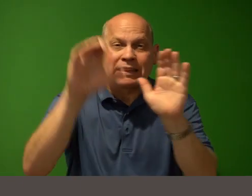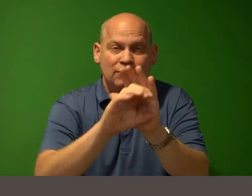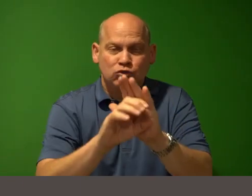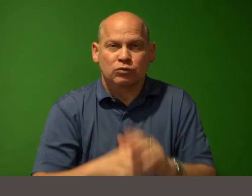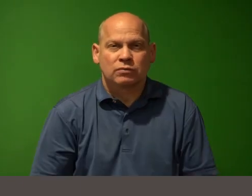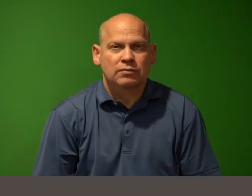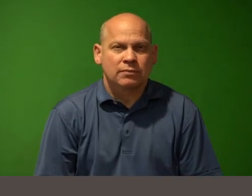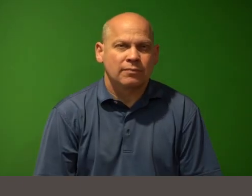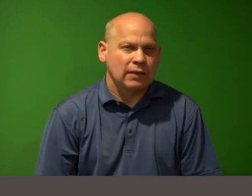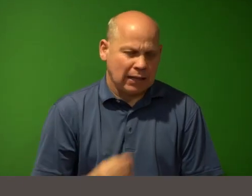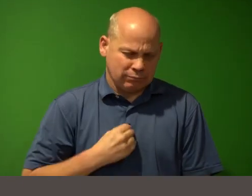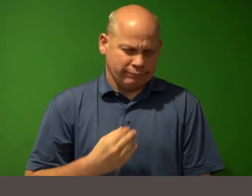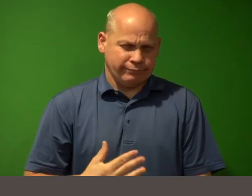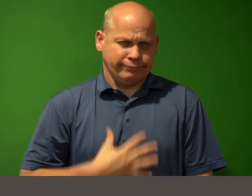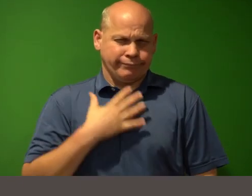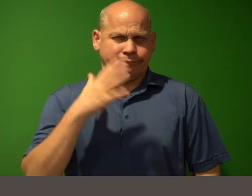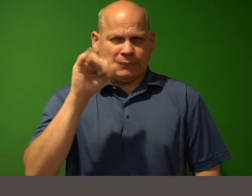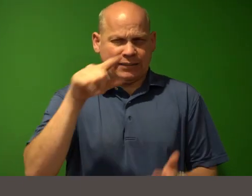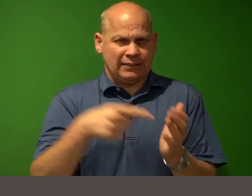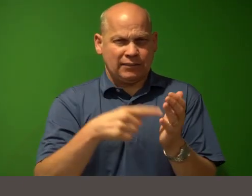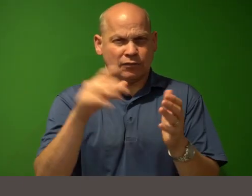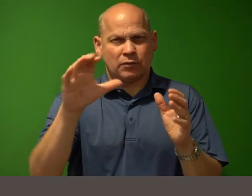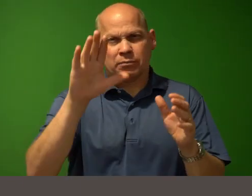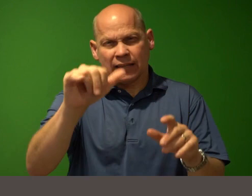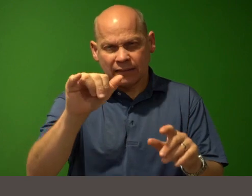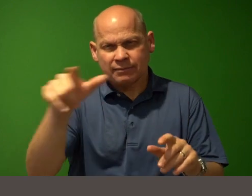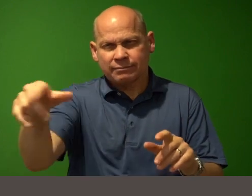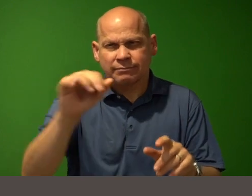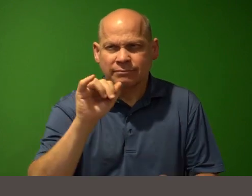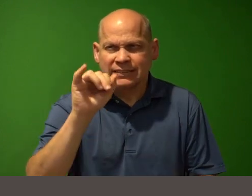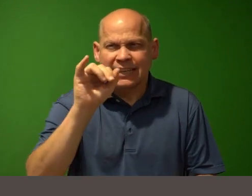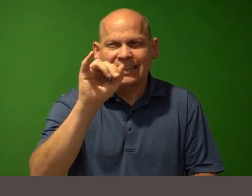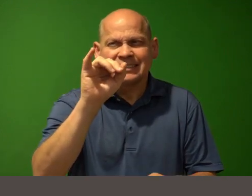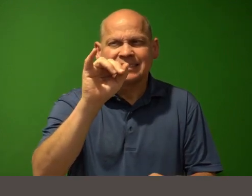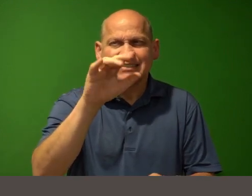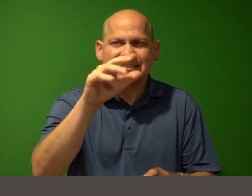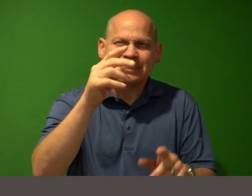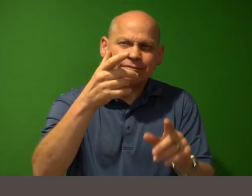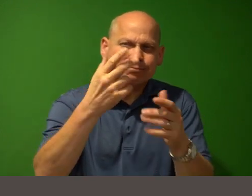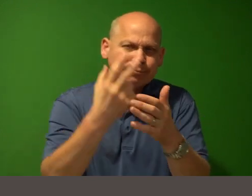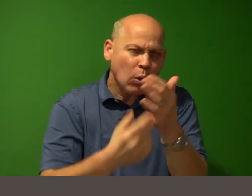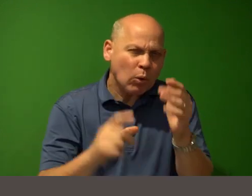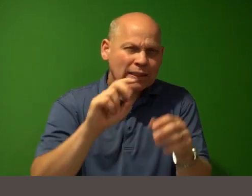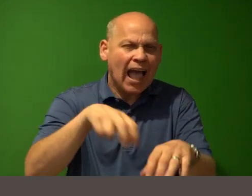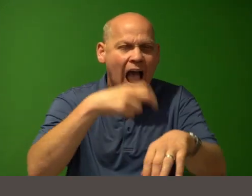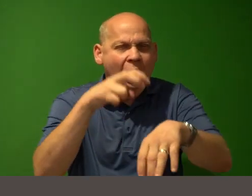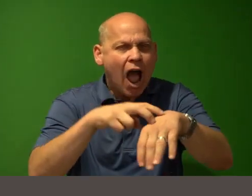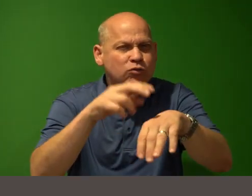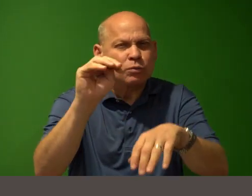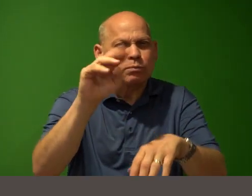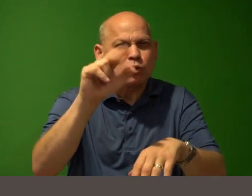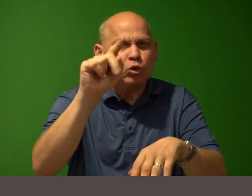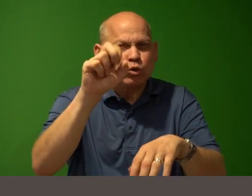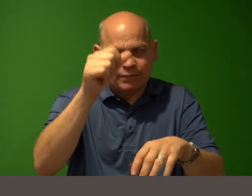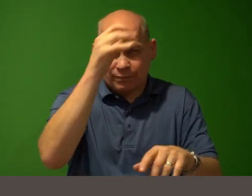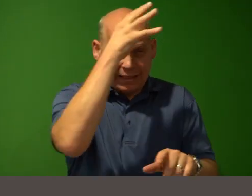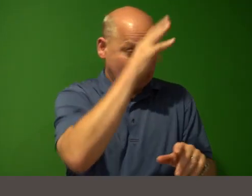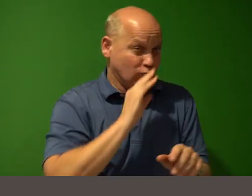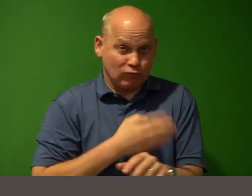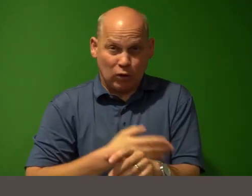I was inspired to do this by Banshee and Siryn. Both of them are Irish Mutants and they're father and daughter. They're members of the X-Men.